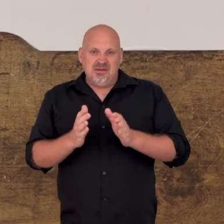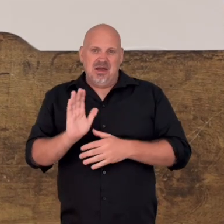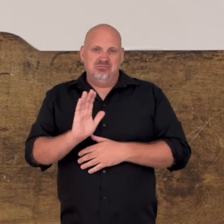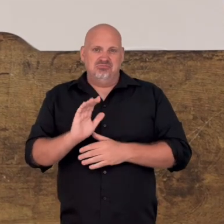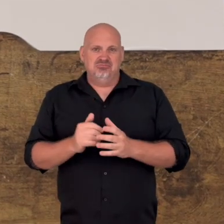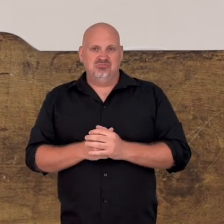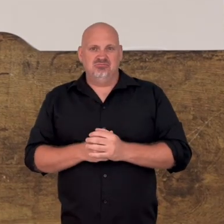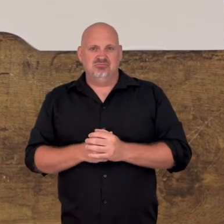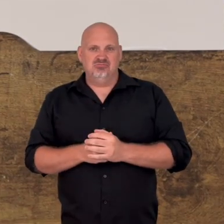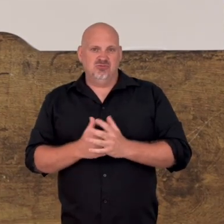of the flower